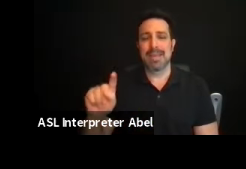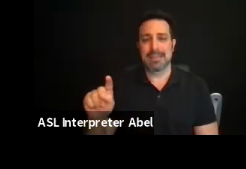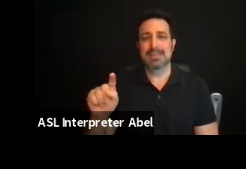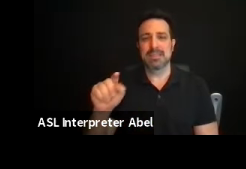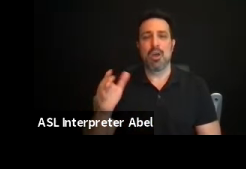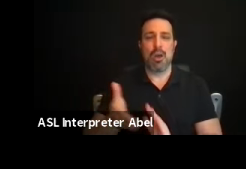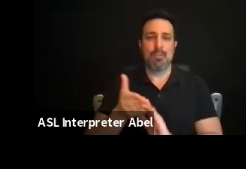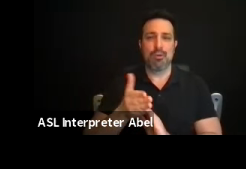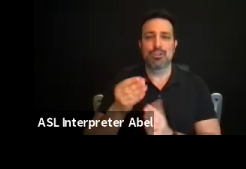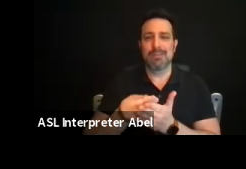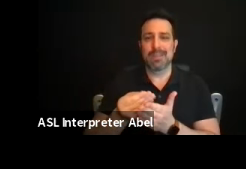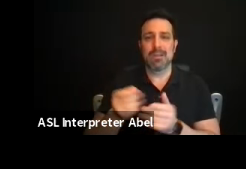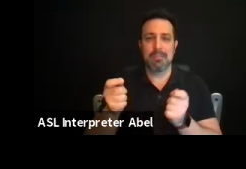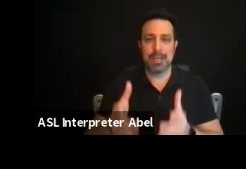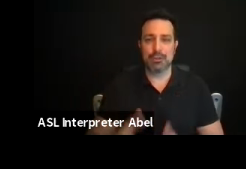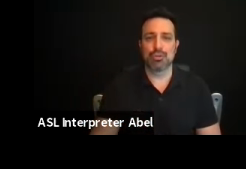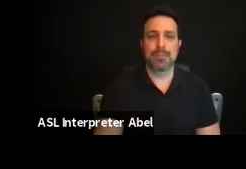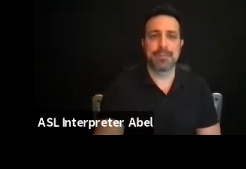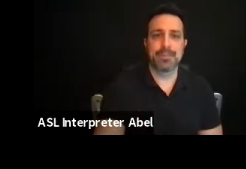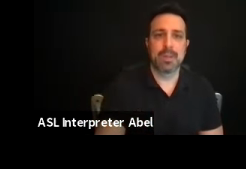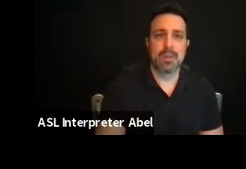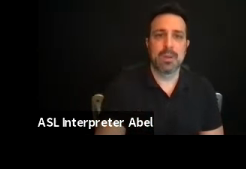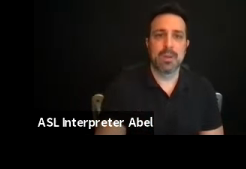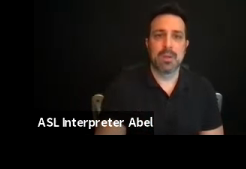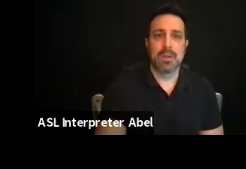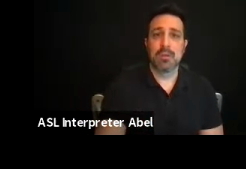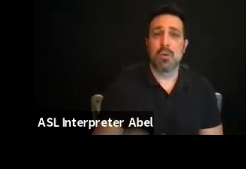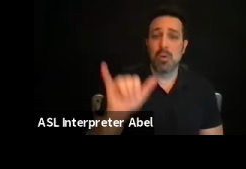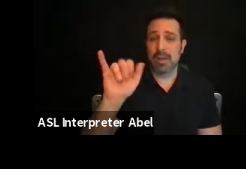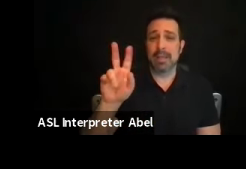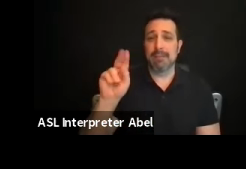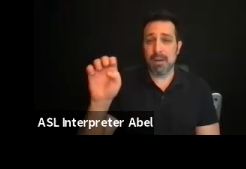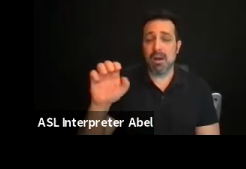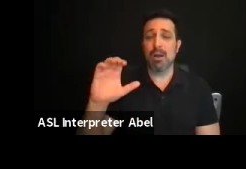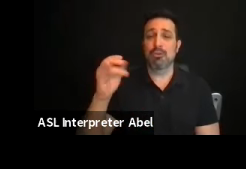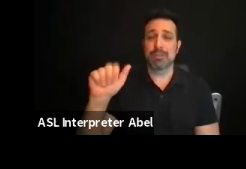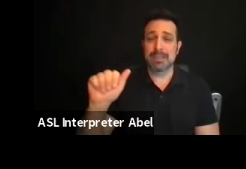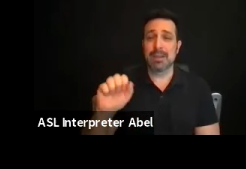associate, Christina Nguyen, Doug brown, and Jose Mendez, operations